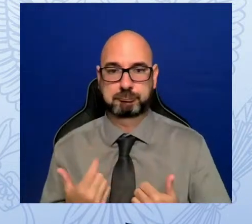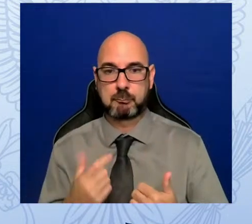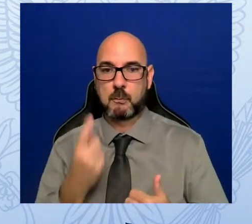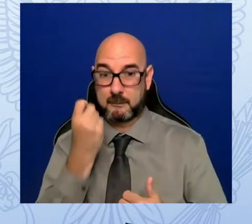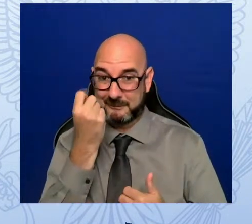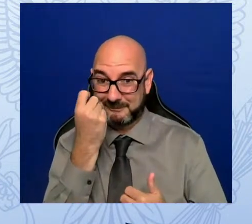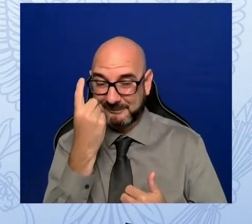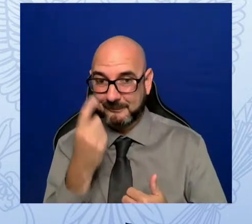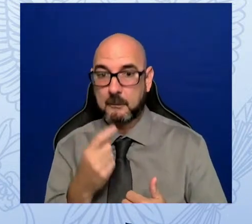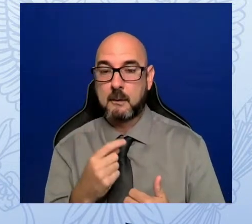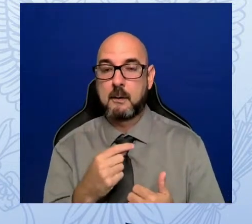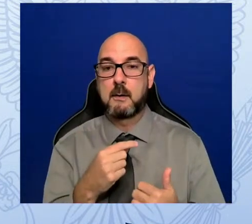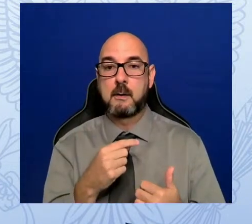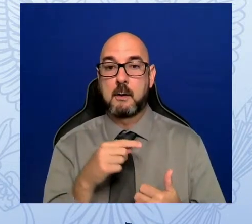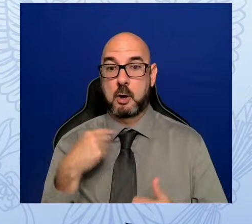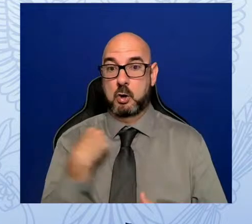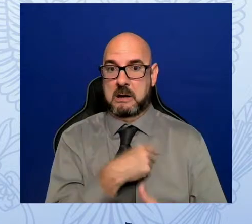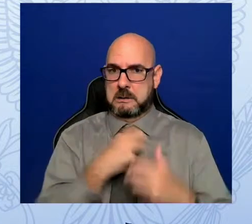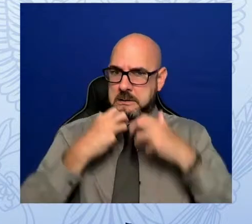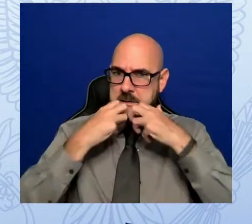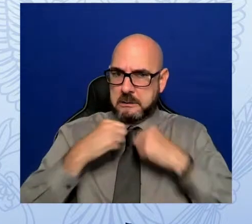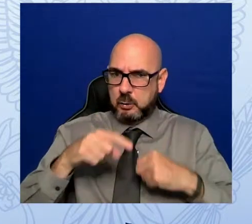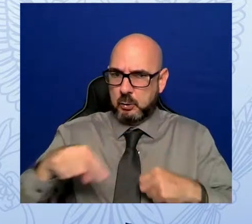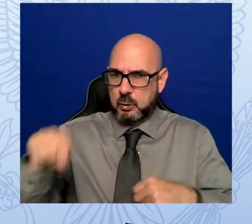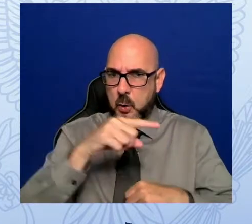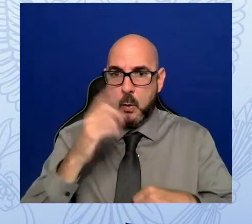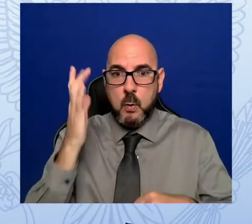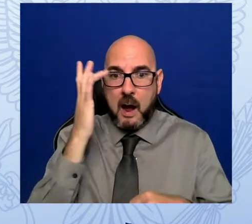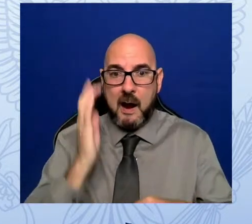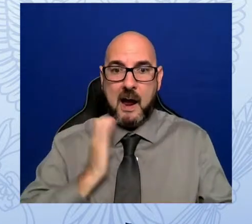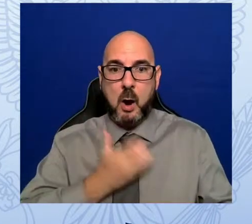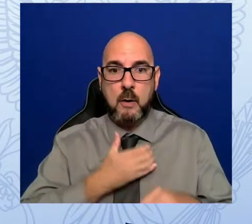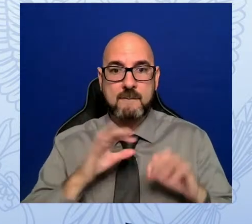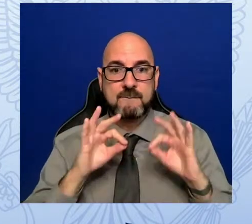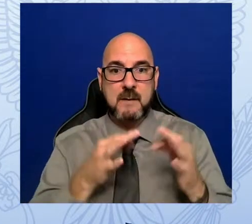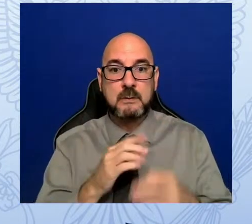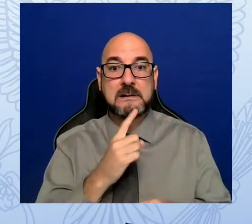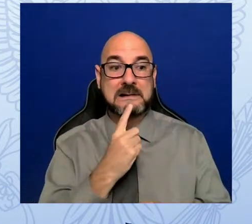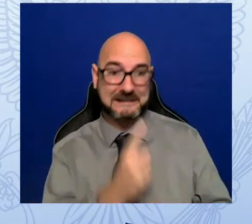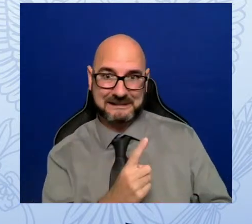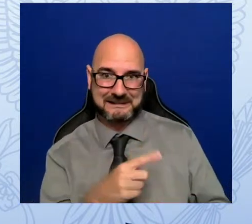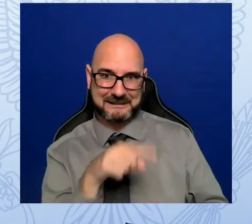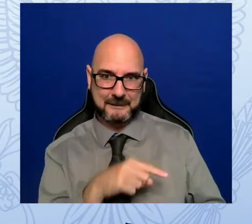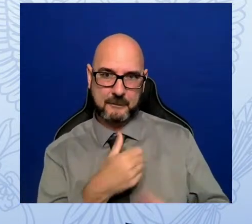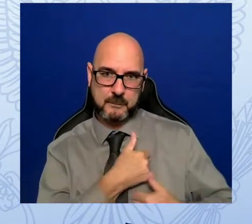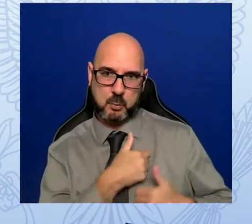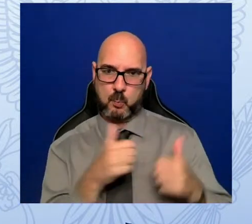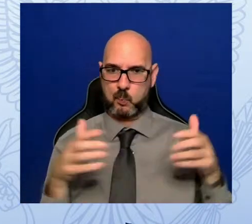and to your commander in chief. We stand with you today, tomorrow,